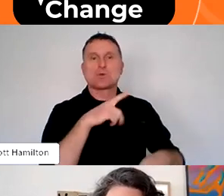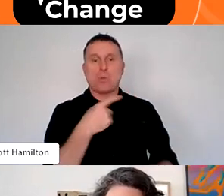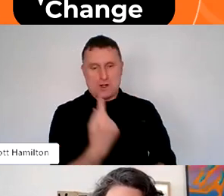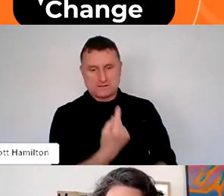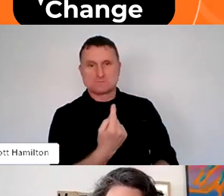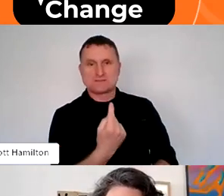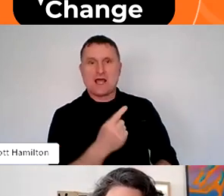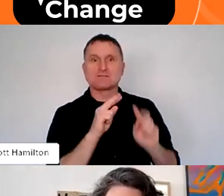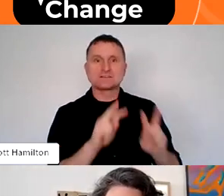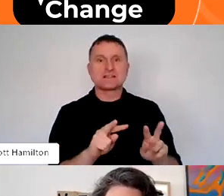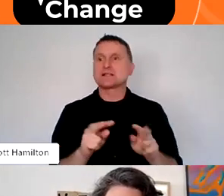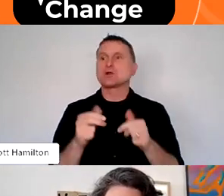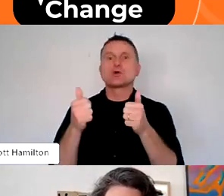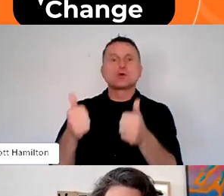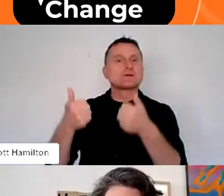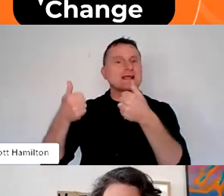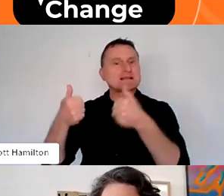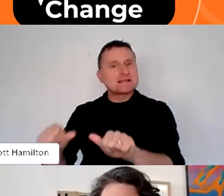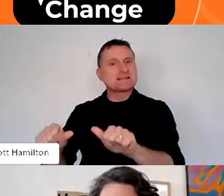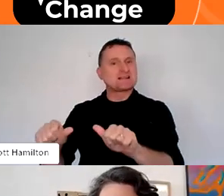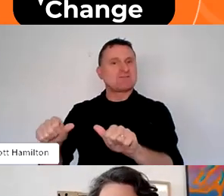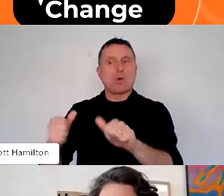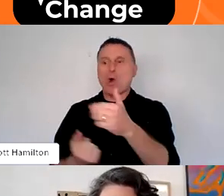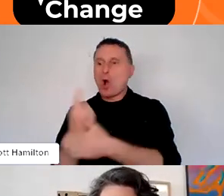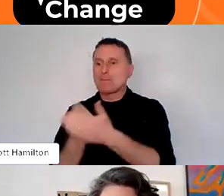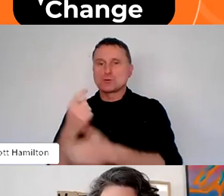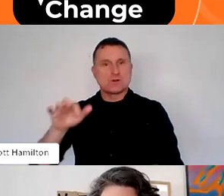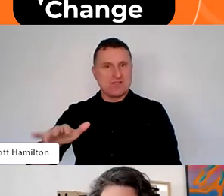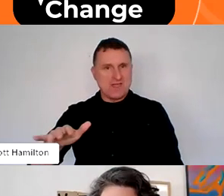some really successful opportunities to see and mix with children who